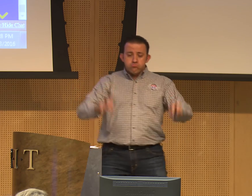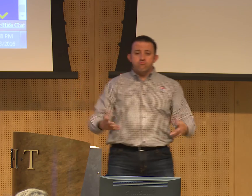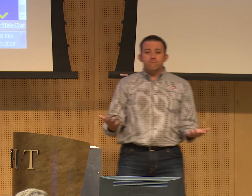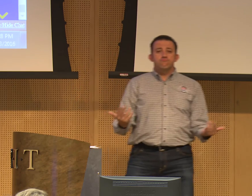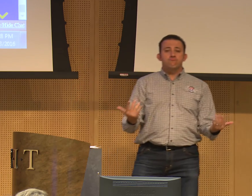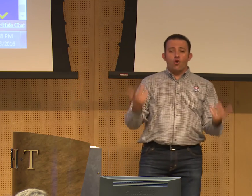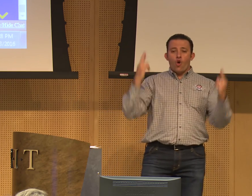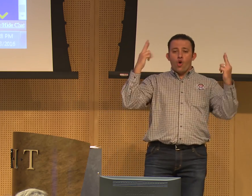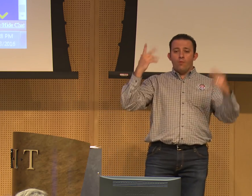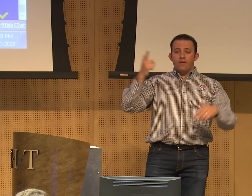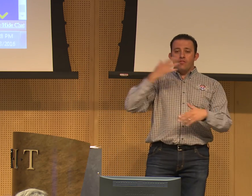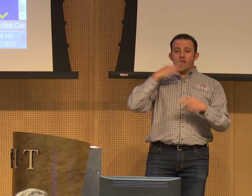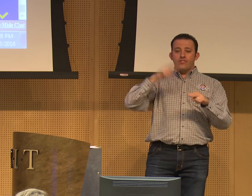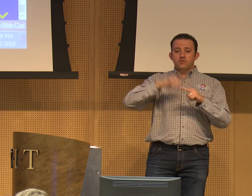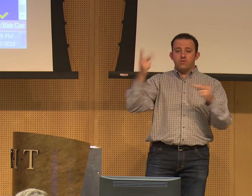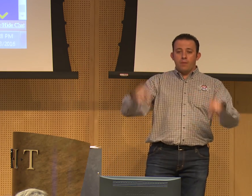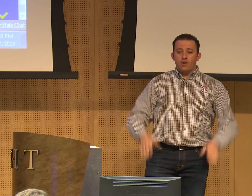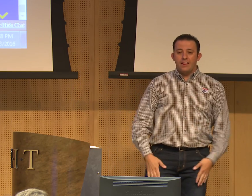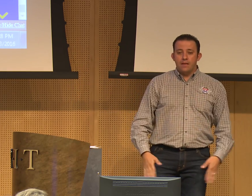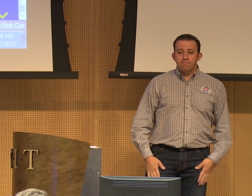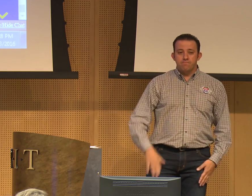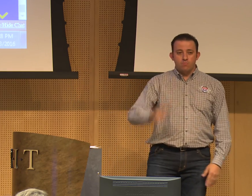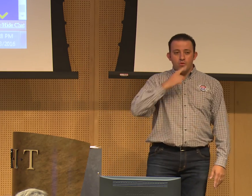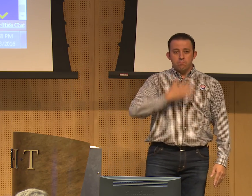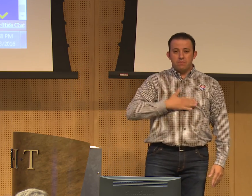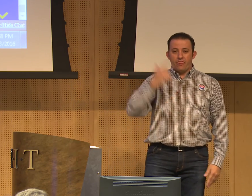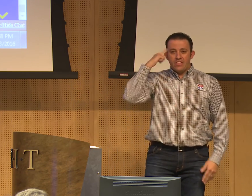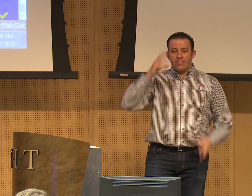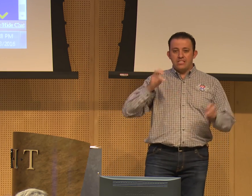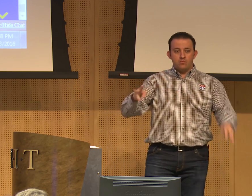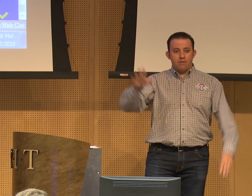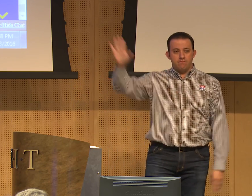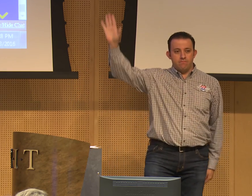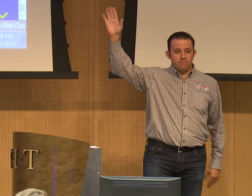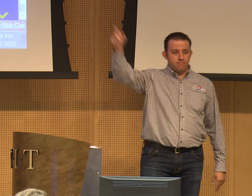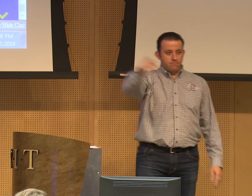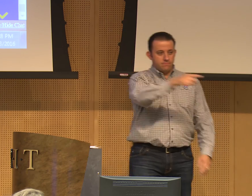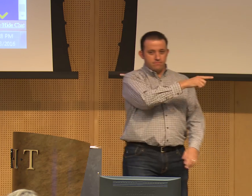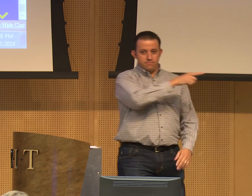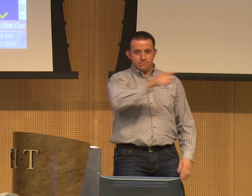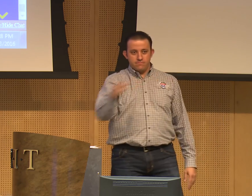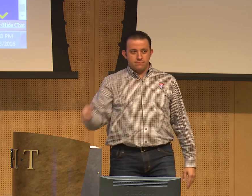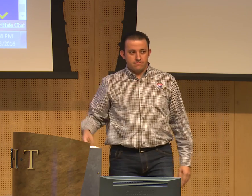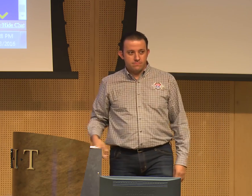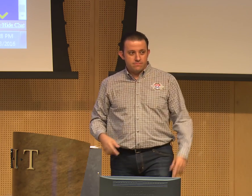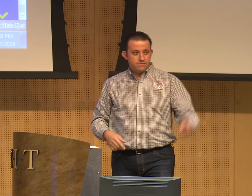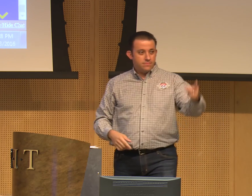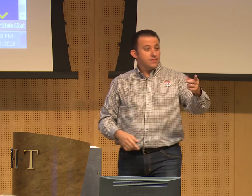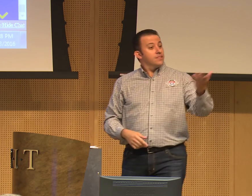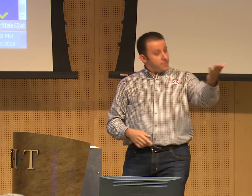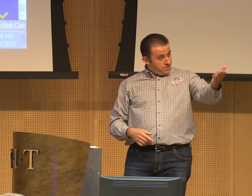Right? Don't think the world's coming to you. It's not jumping on your lap. How many of you think this way-- thinking the world's coming to you?